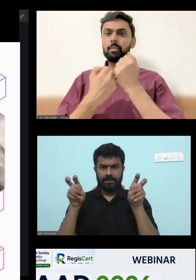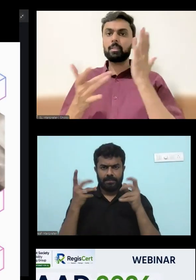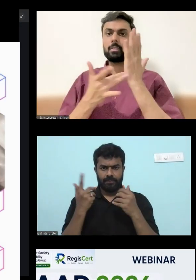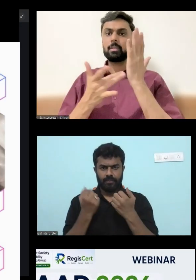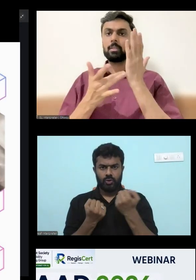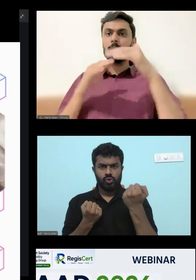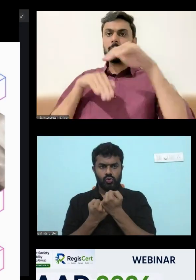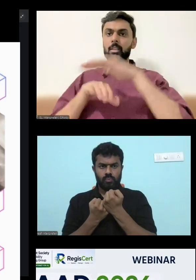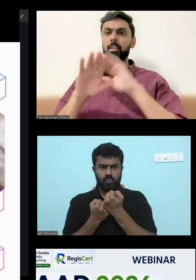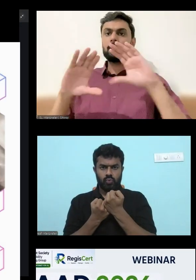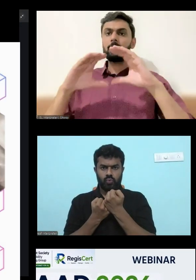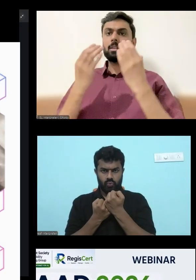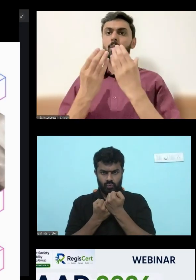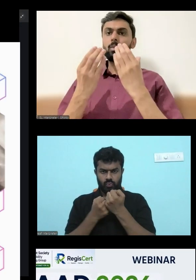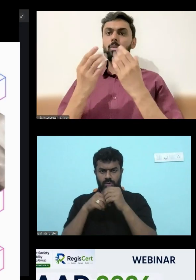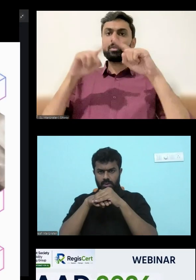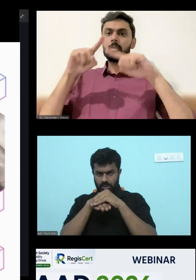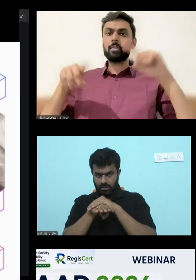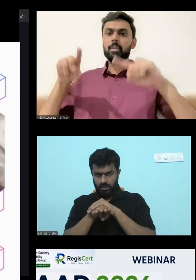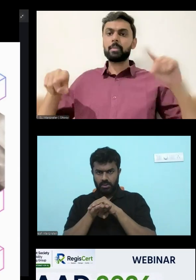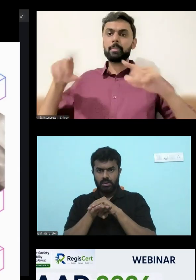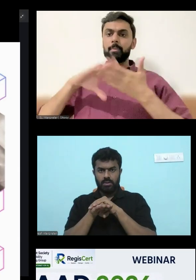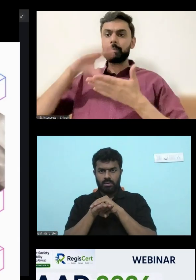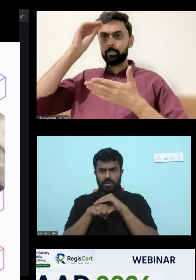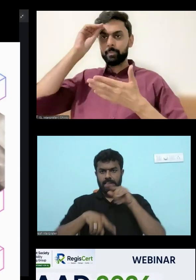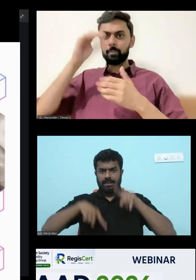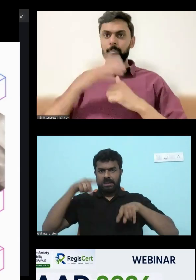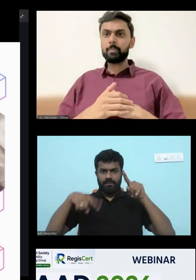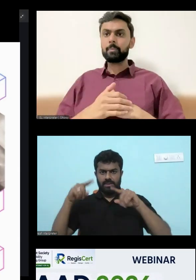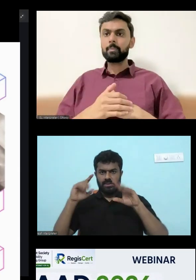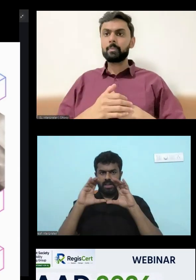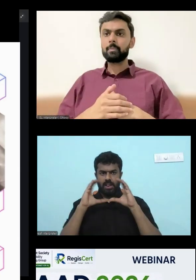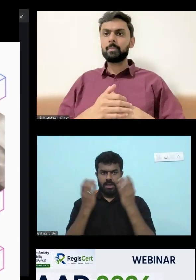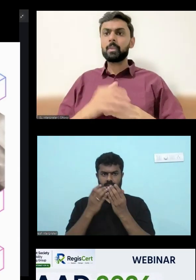It is the breaking barrier that how assistive technology is redefining.